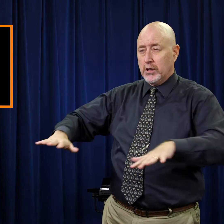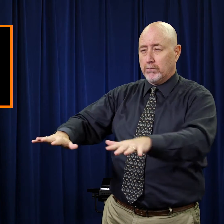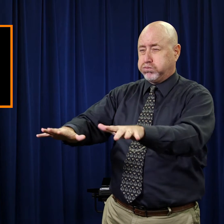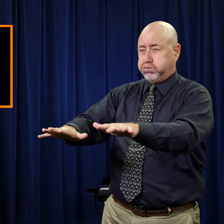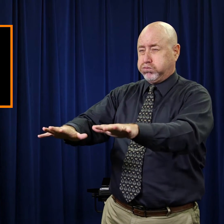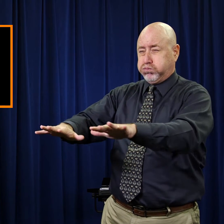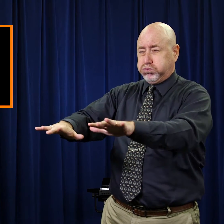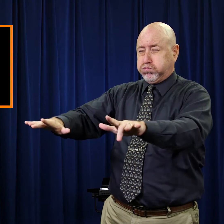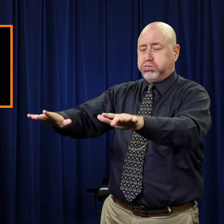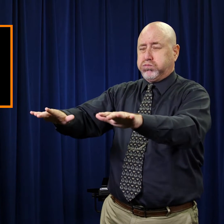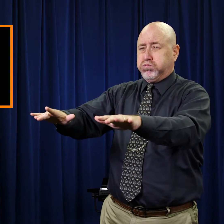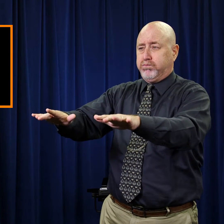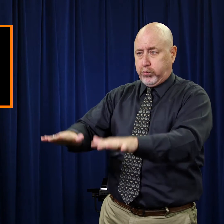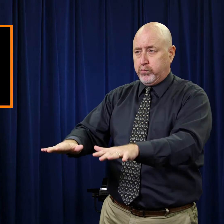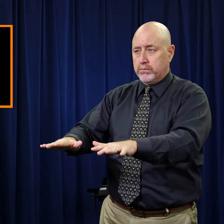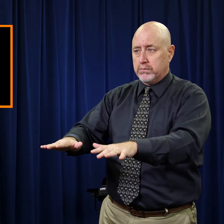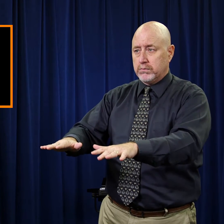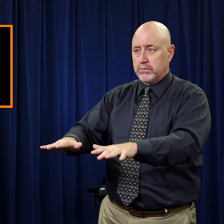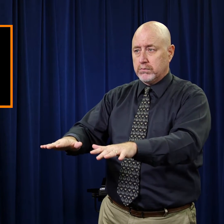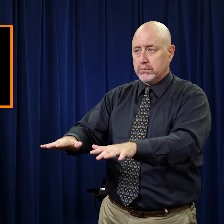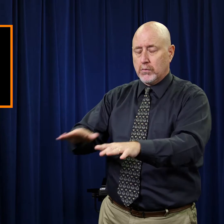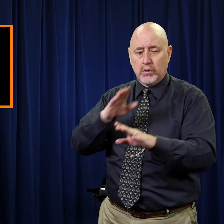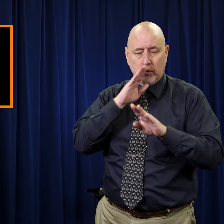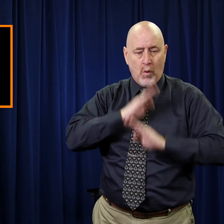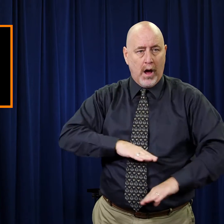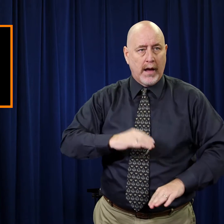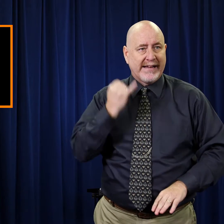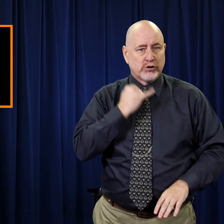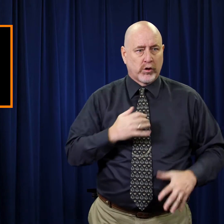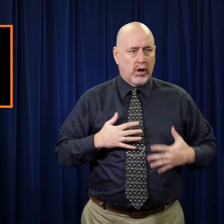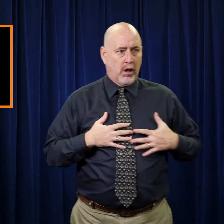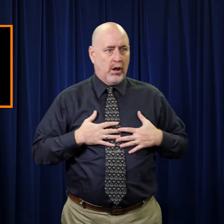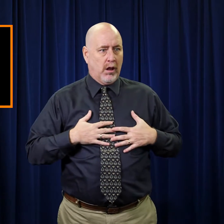sounded when it was all over and got quiet. How do you think the people of